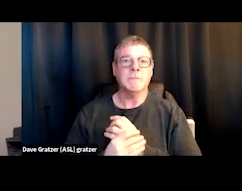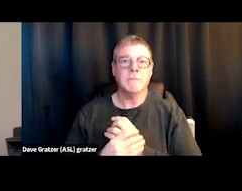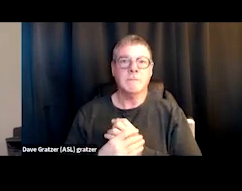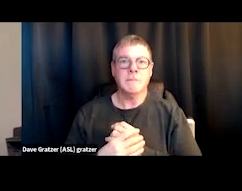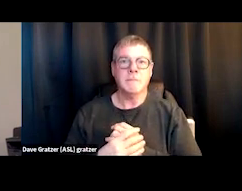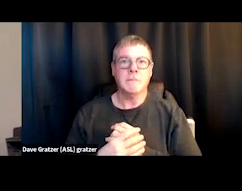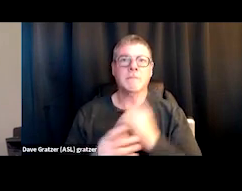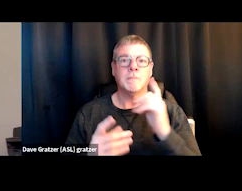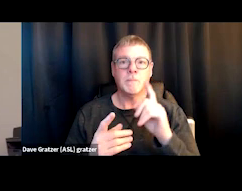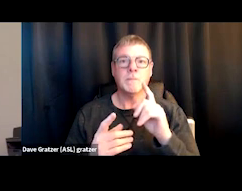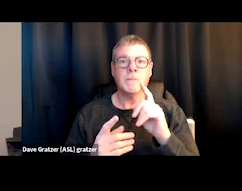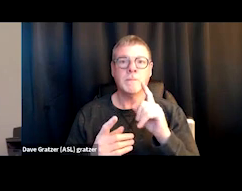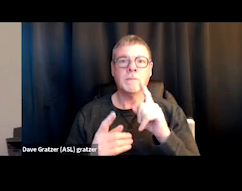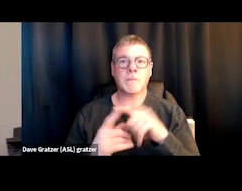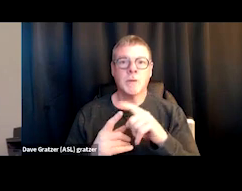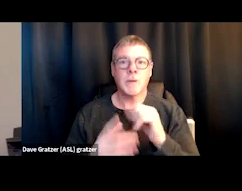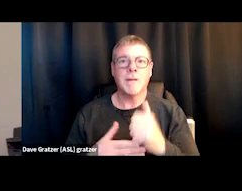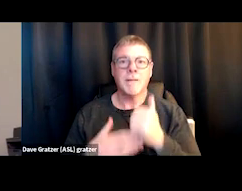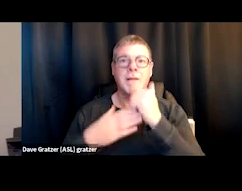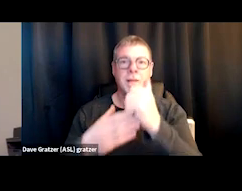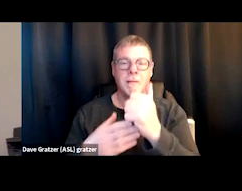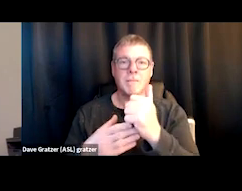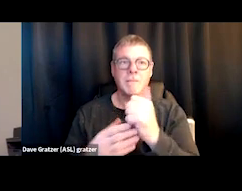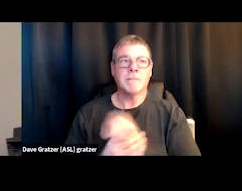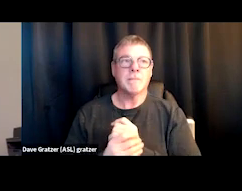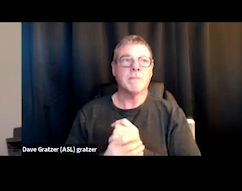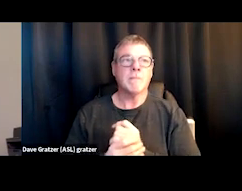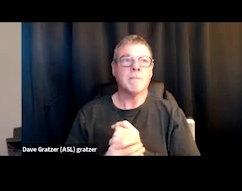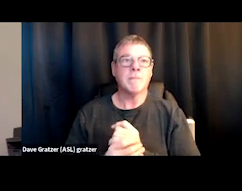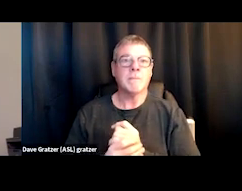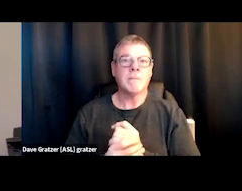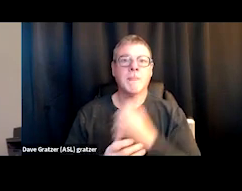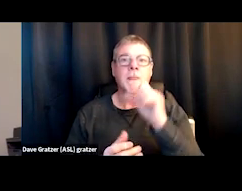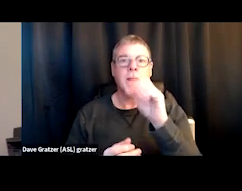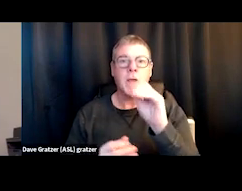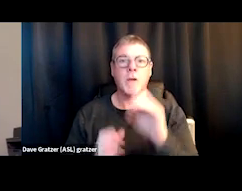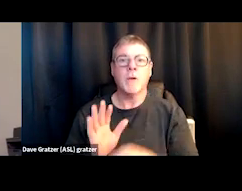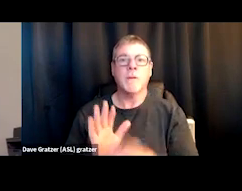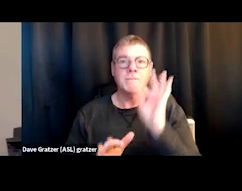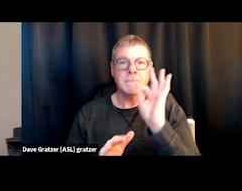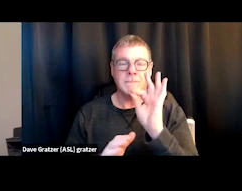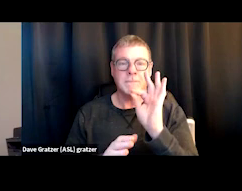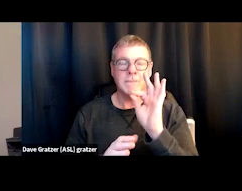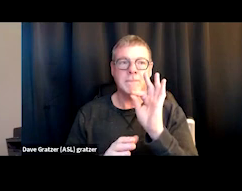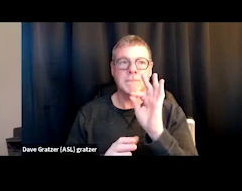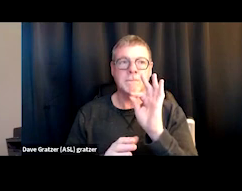in order to help us expand. And so, we found a new spot last October,